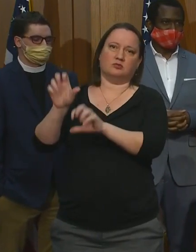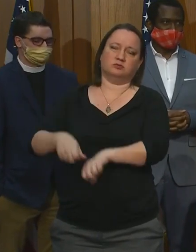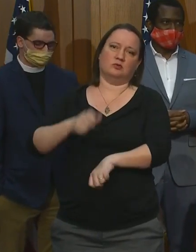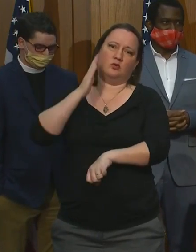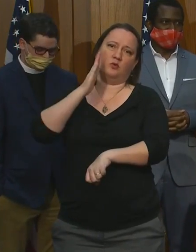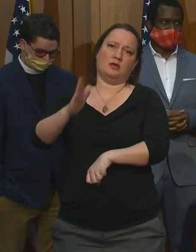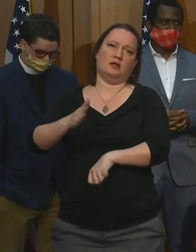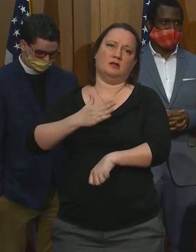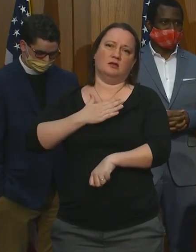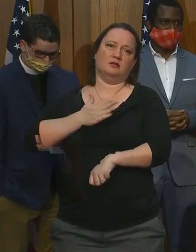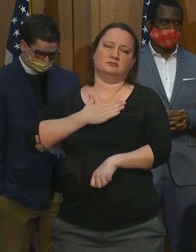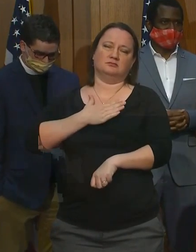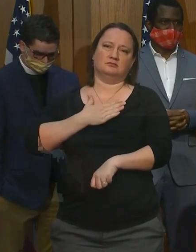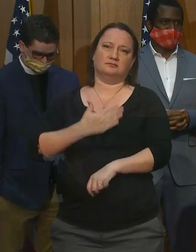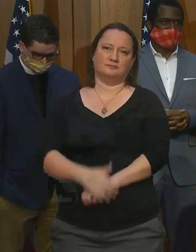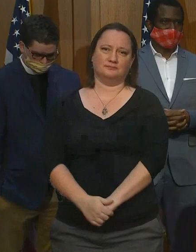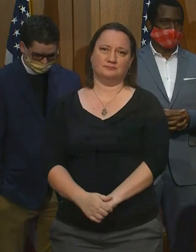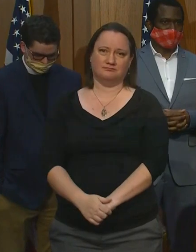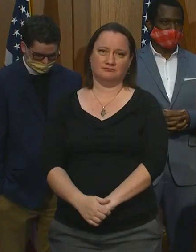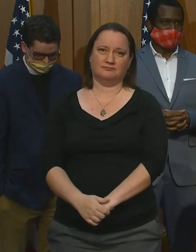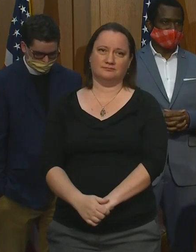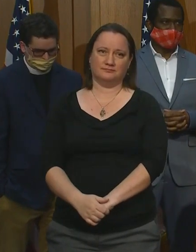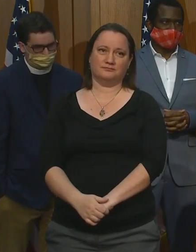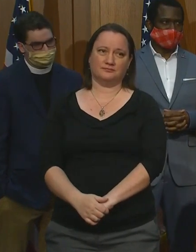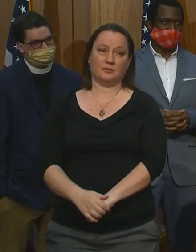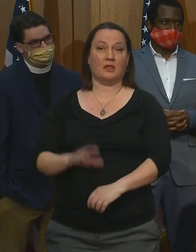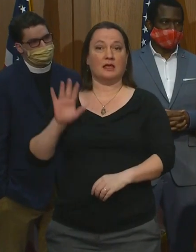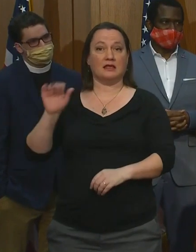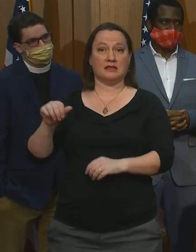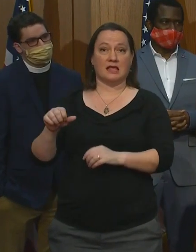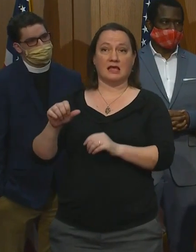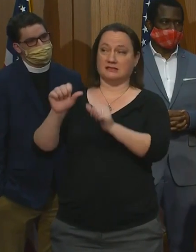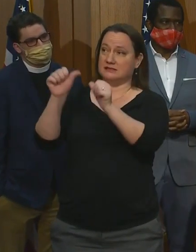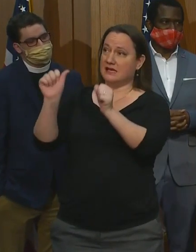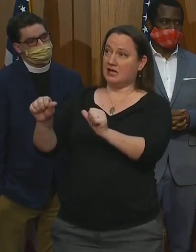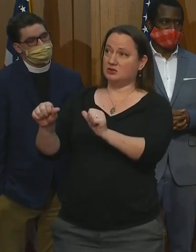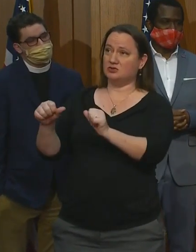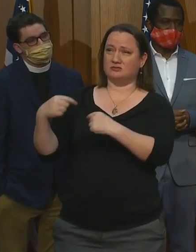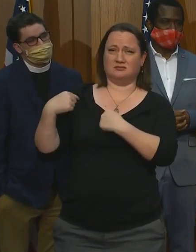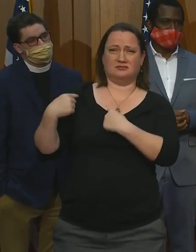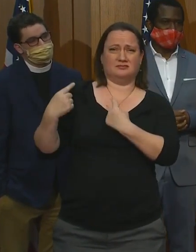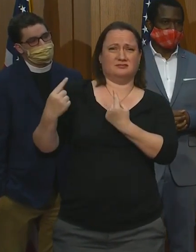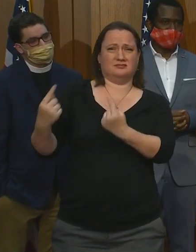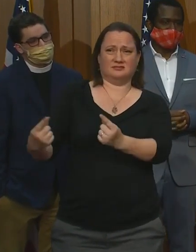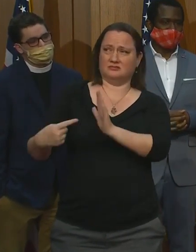REMOVAL OF THE STATUE. OF